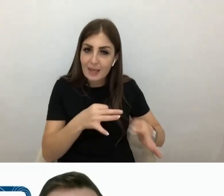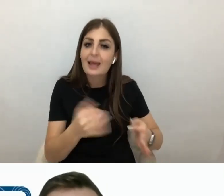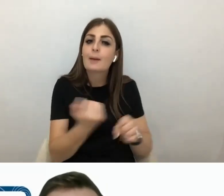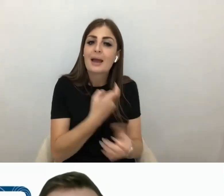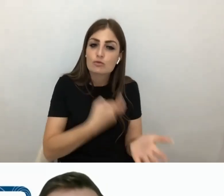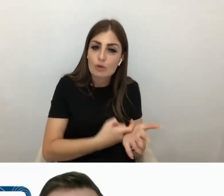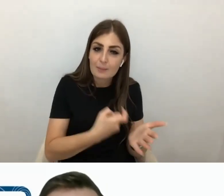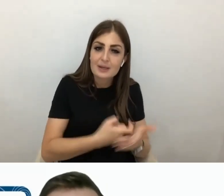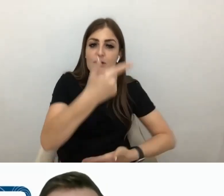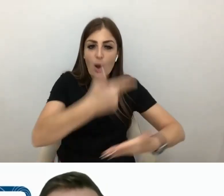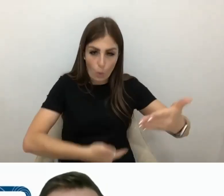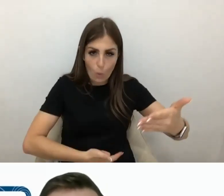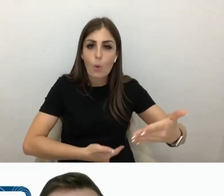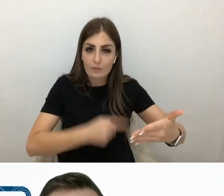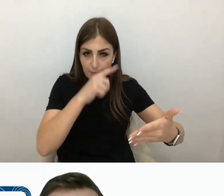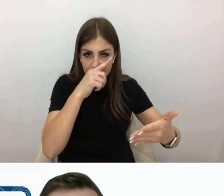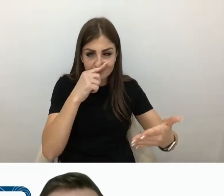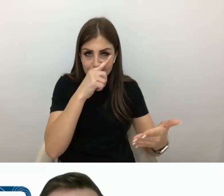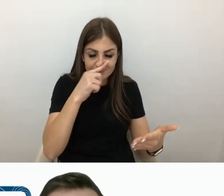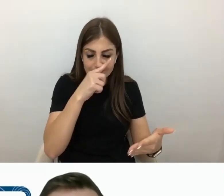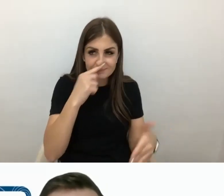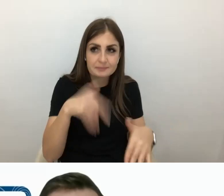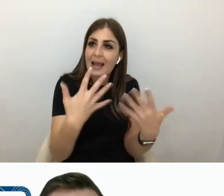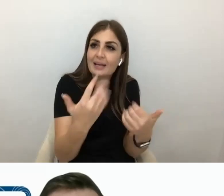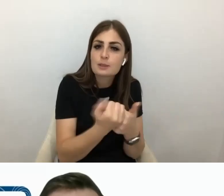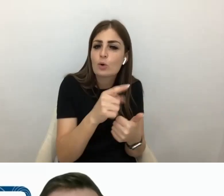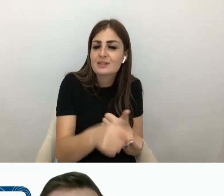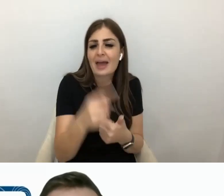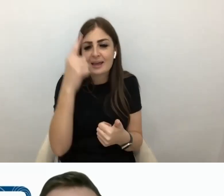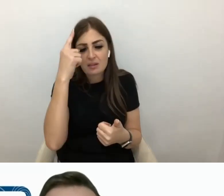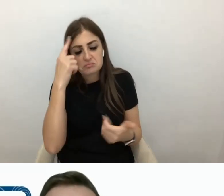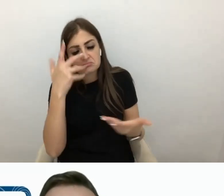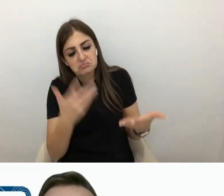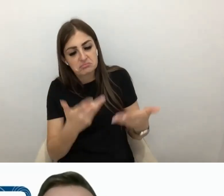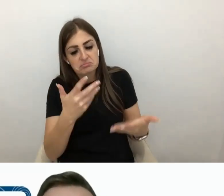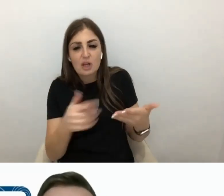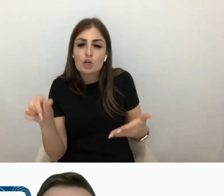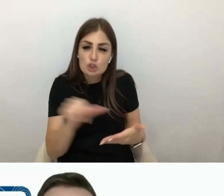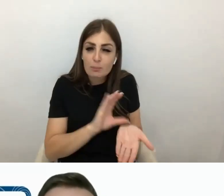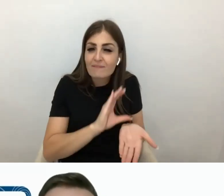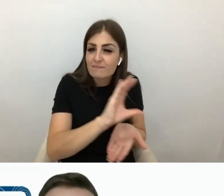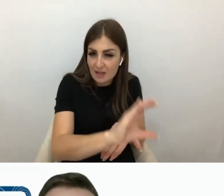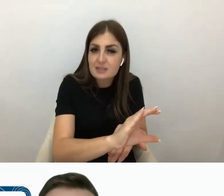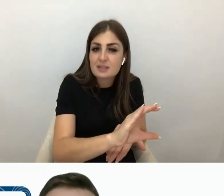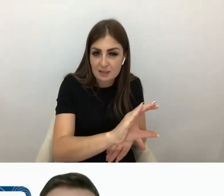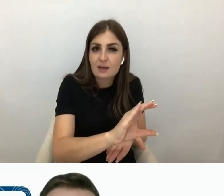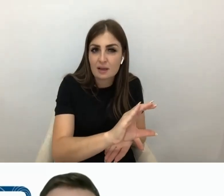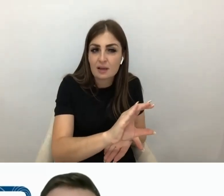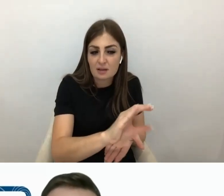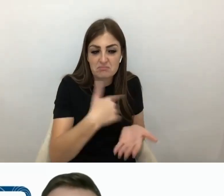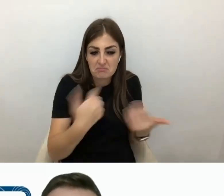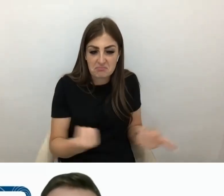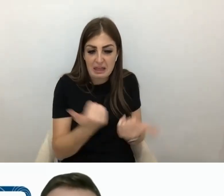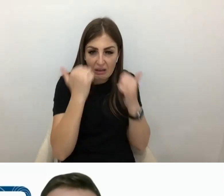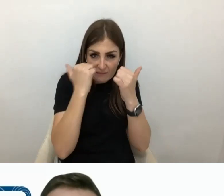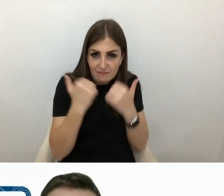about any supports they consider should be funded based on the evidence before them.